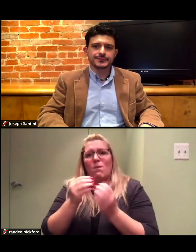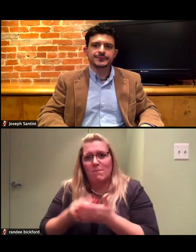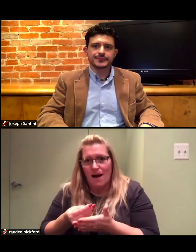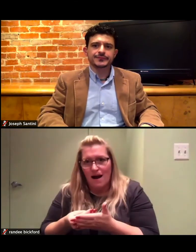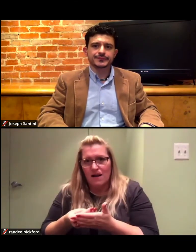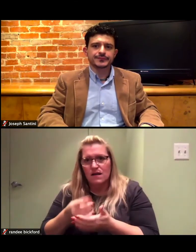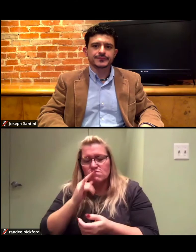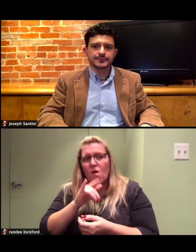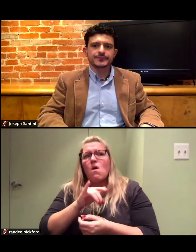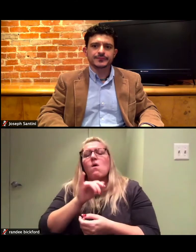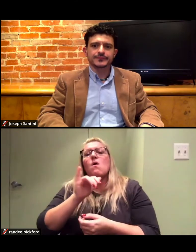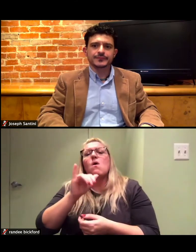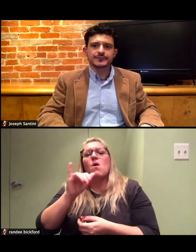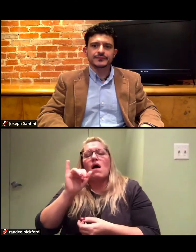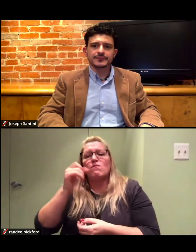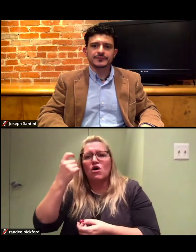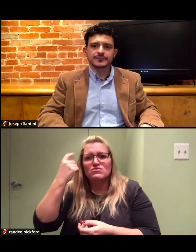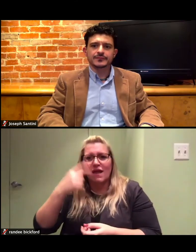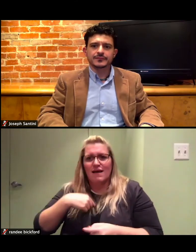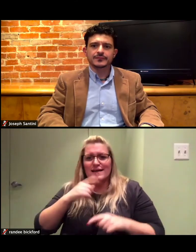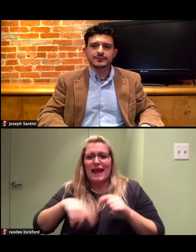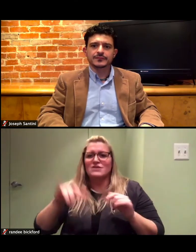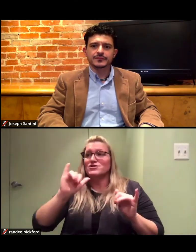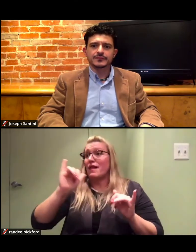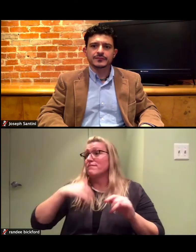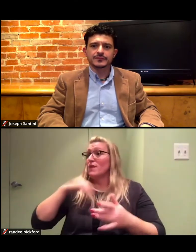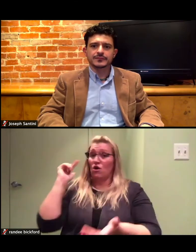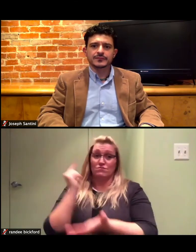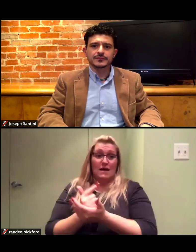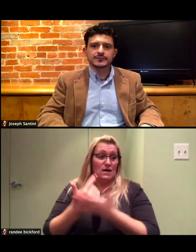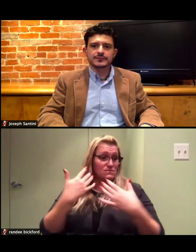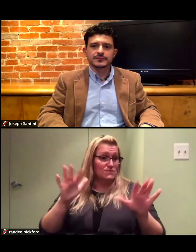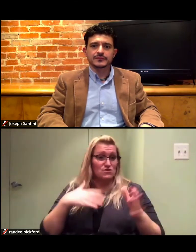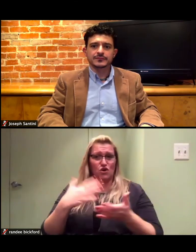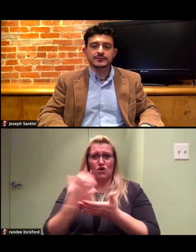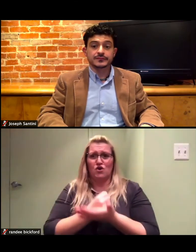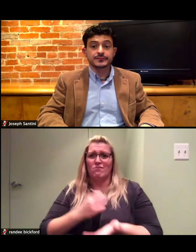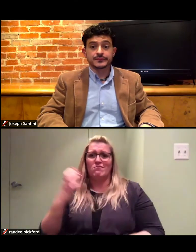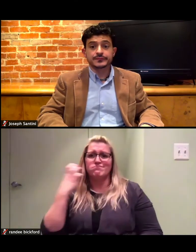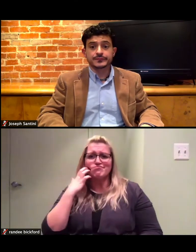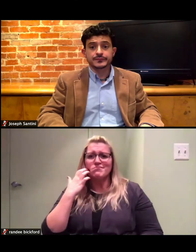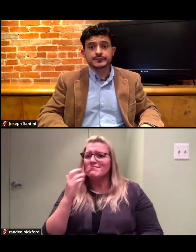how they advance their education to earn more money. Those are important concepts for them to understand.